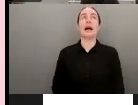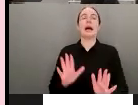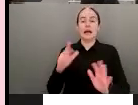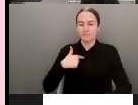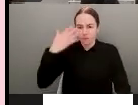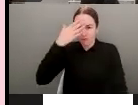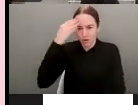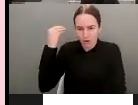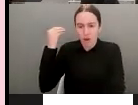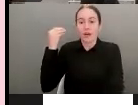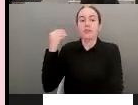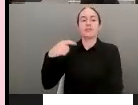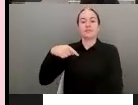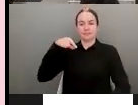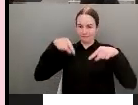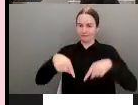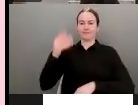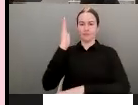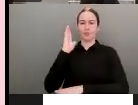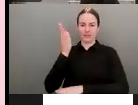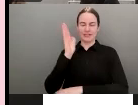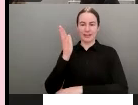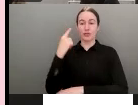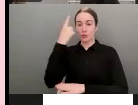when I give this talk, it is usually to developers -